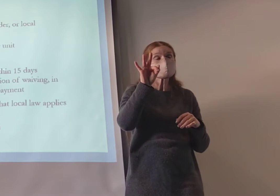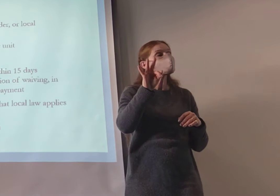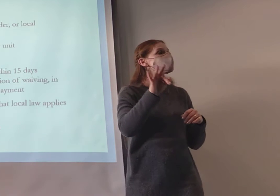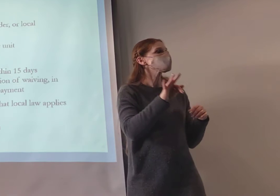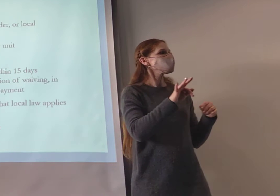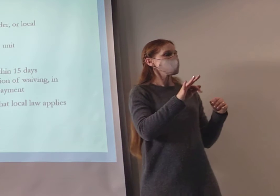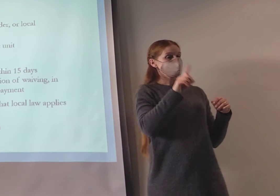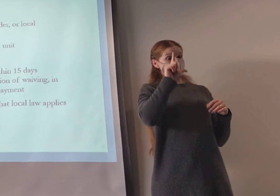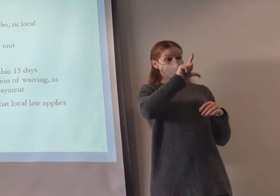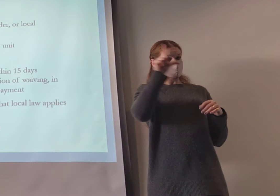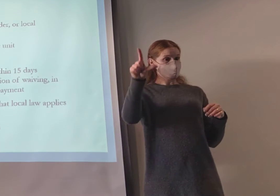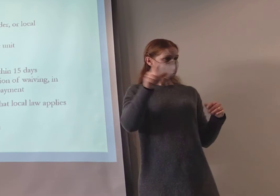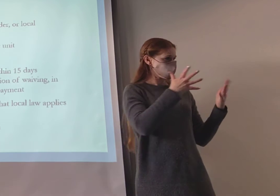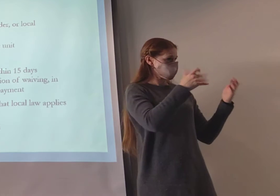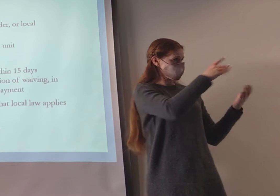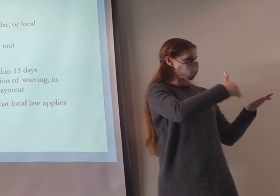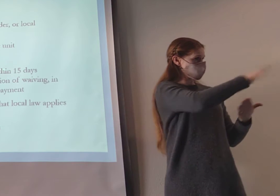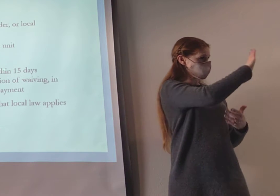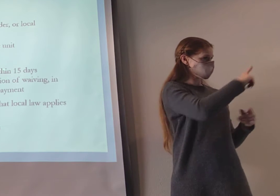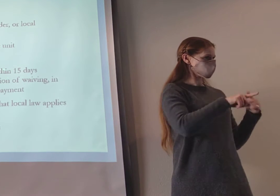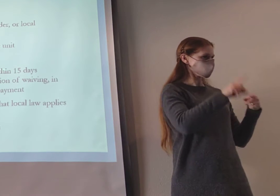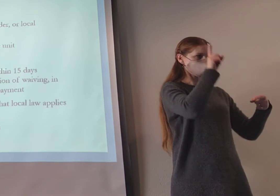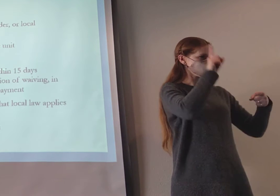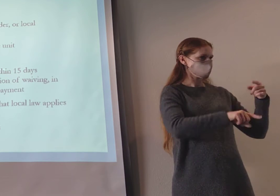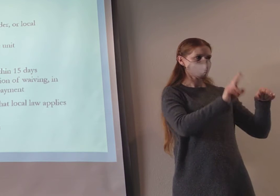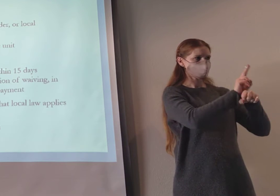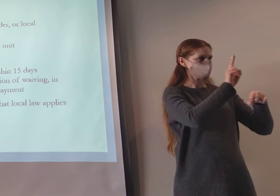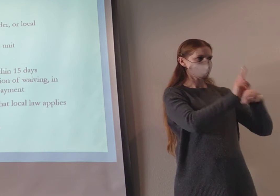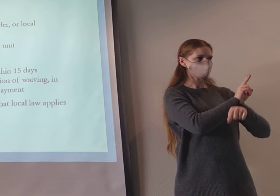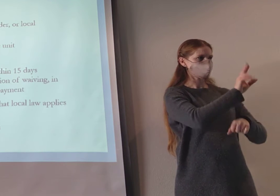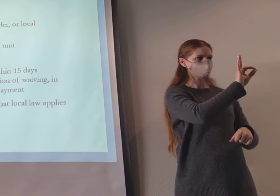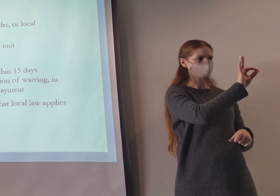So the tenant has, you know, lived there for a year if you live outside the city of San